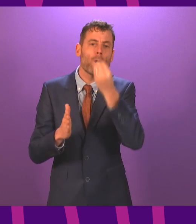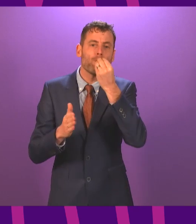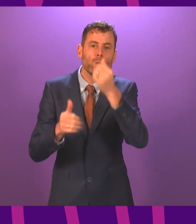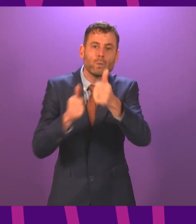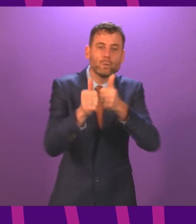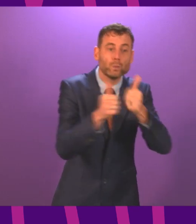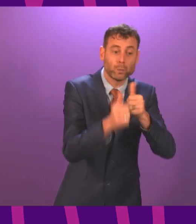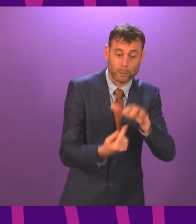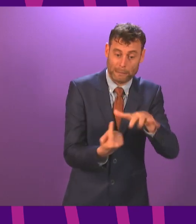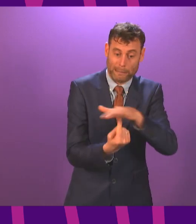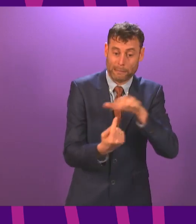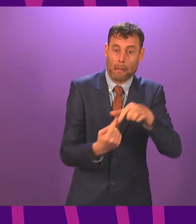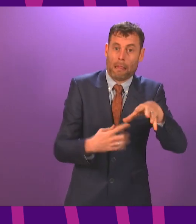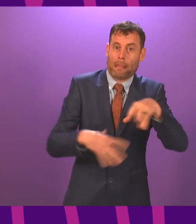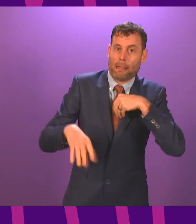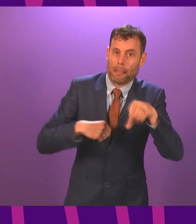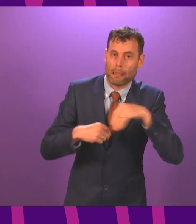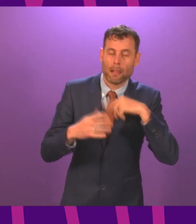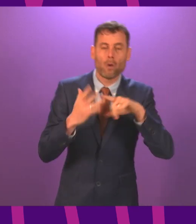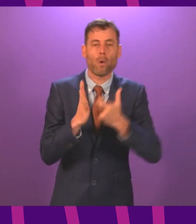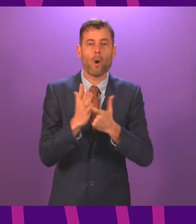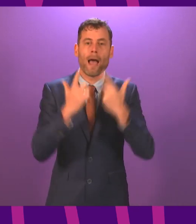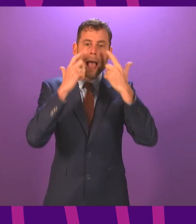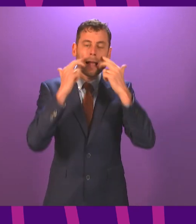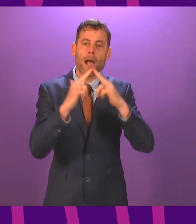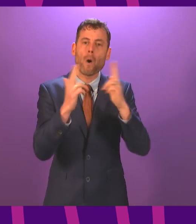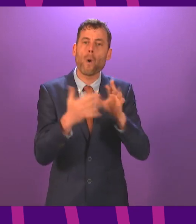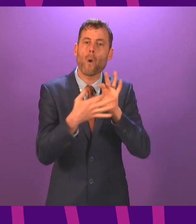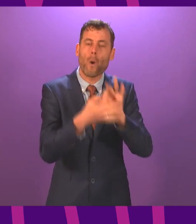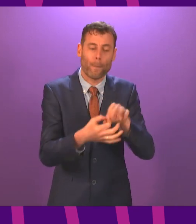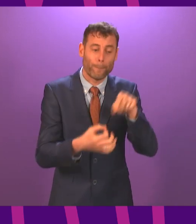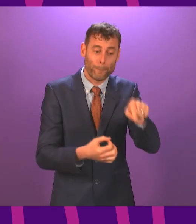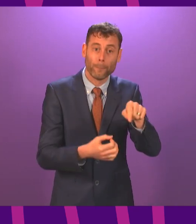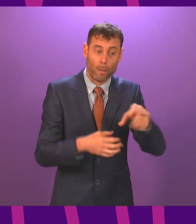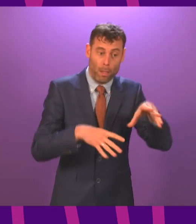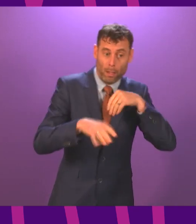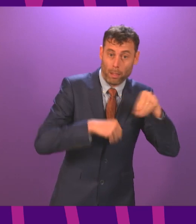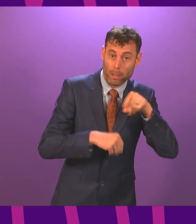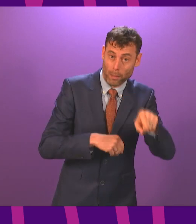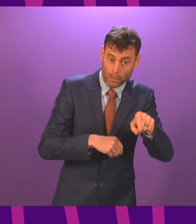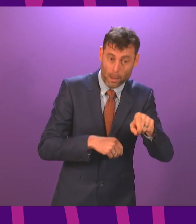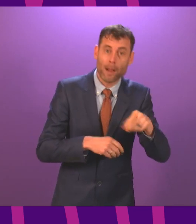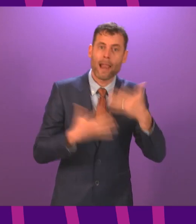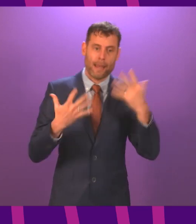plants and care settings, for example, versus a wider and more general increase in community